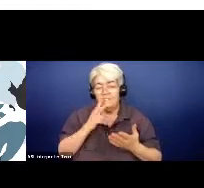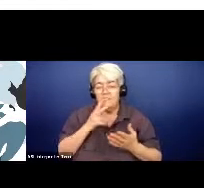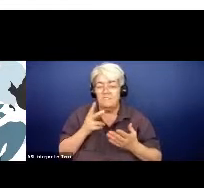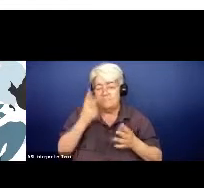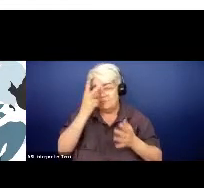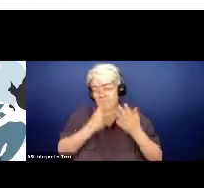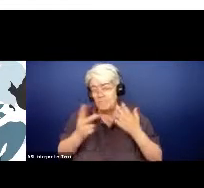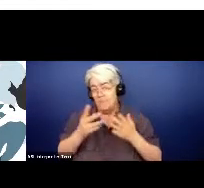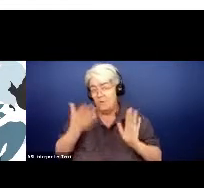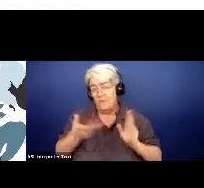people go through the justice